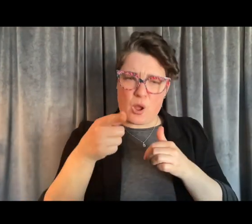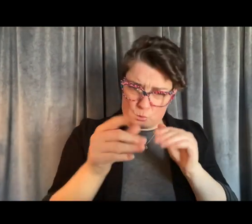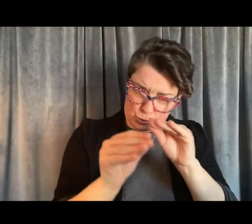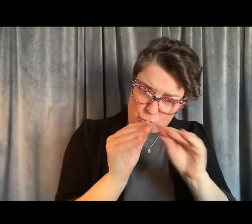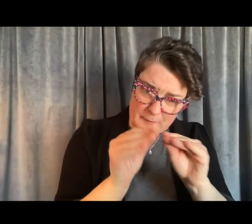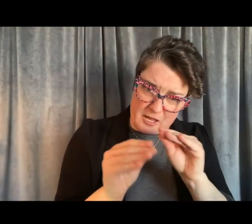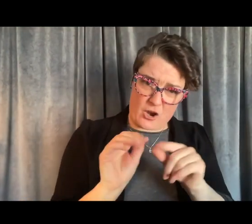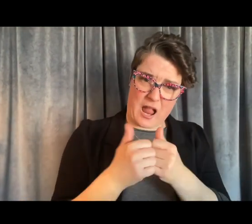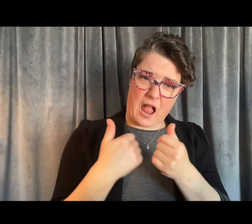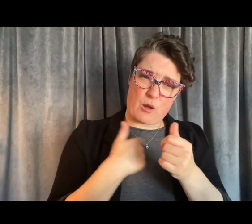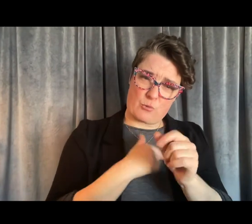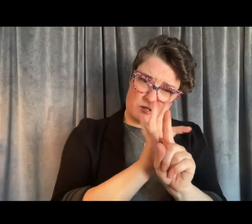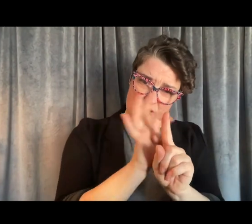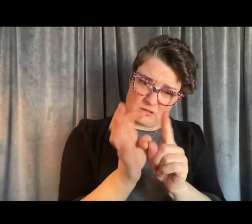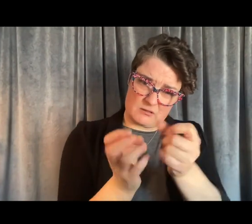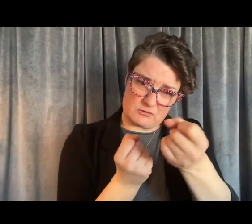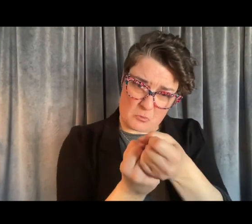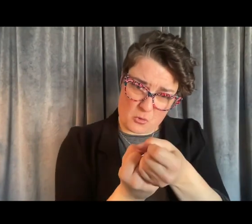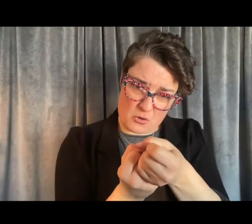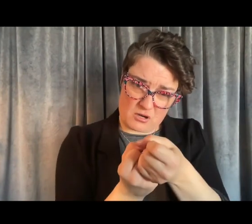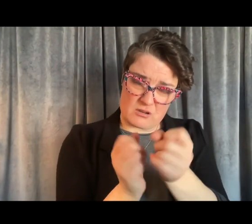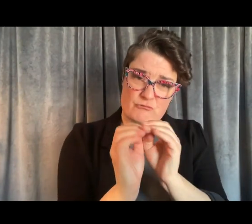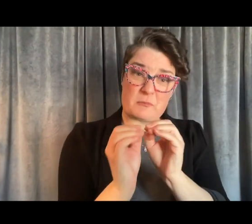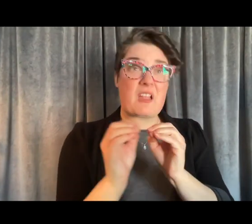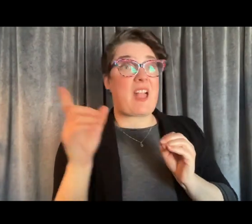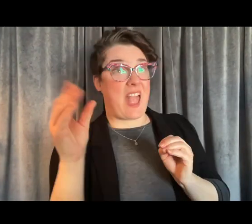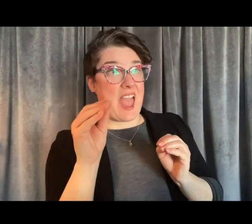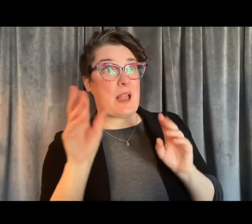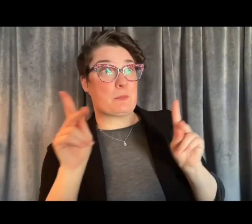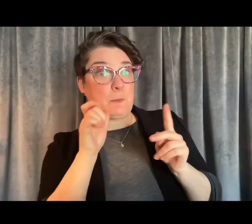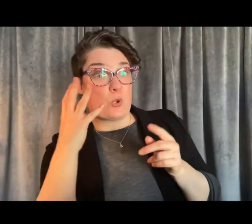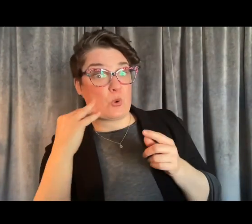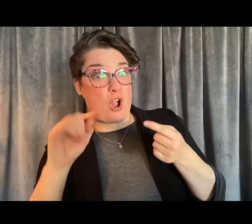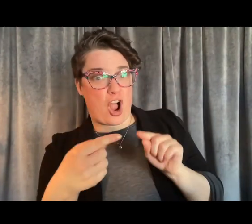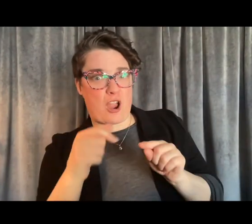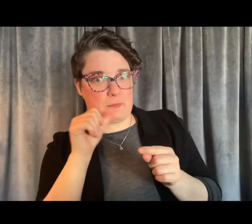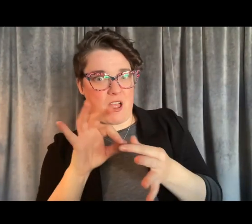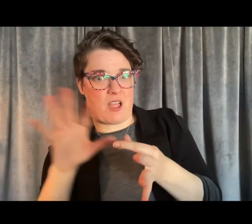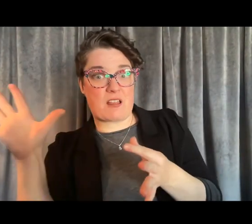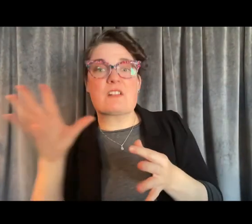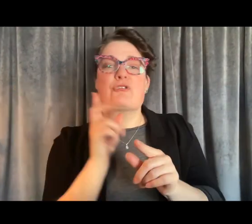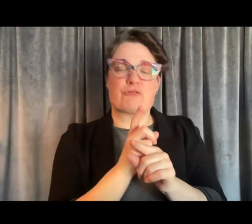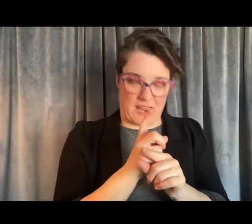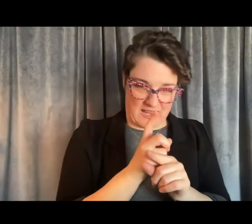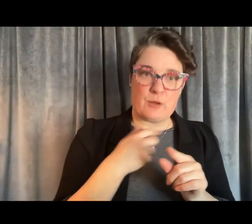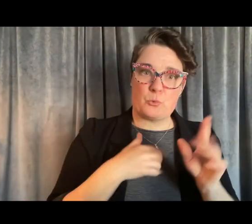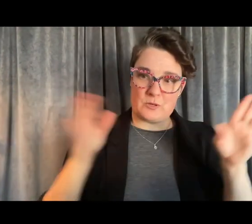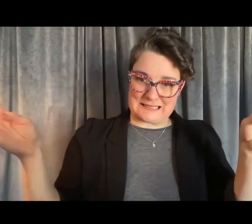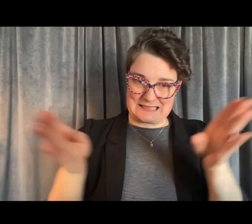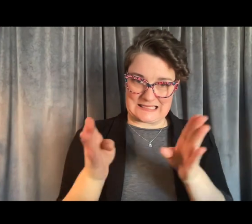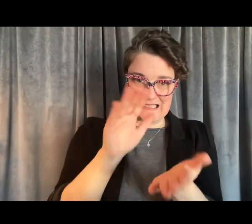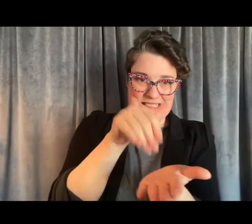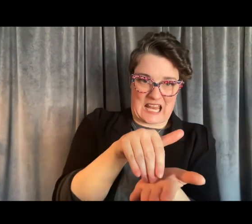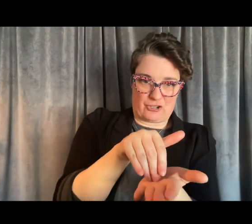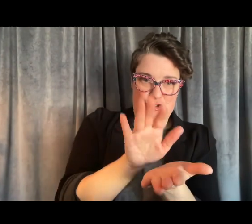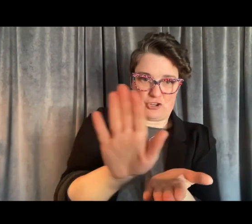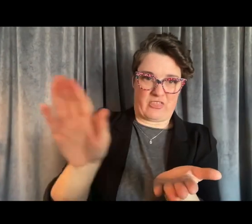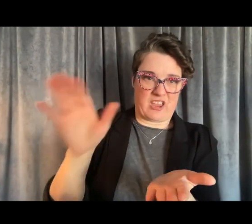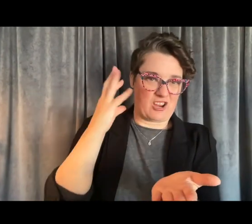Nomy: While also not losing the people who've been harmed in it. Socket: And we're centering the people who've been harmed. So all of the requests are from that point of view.